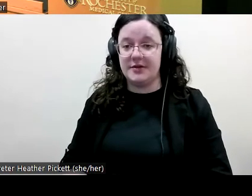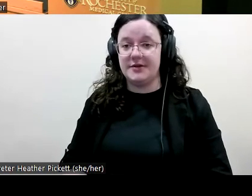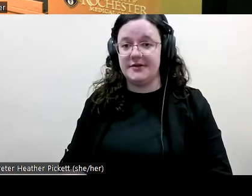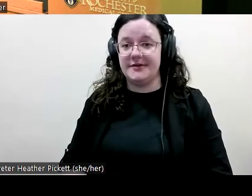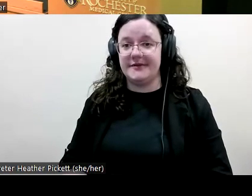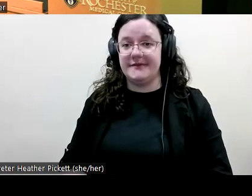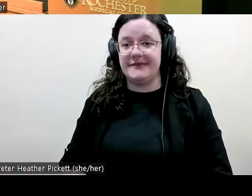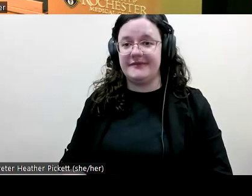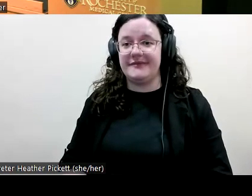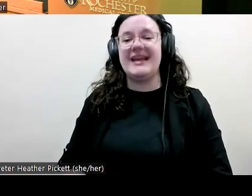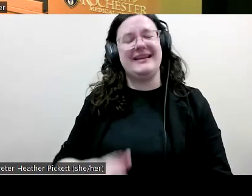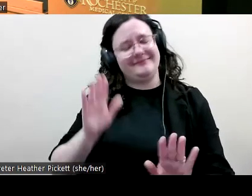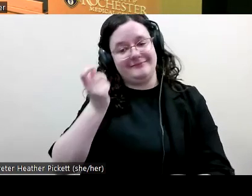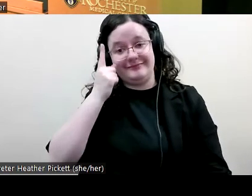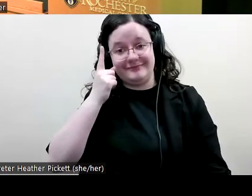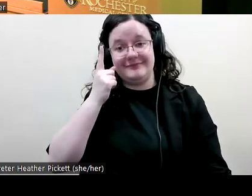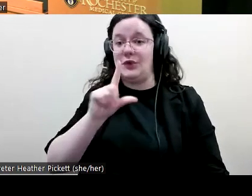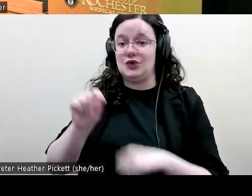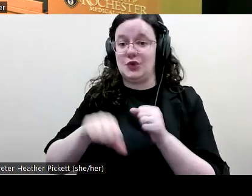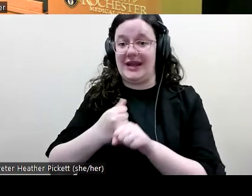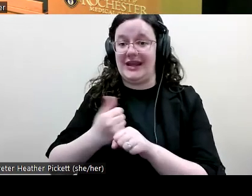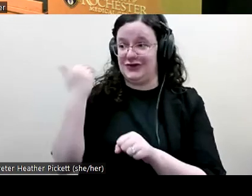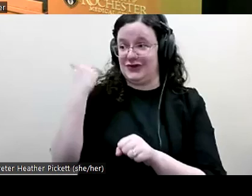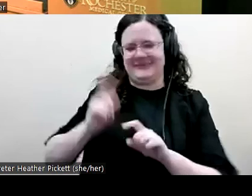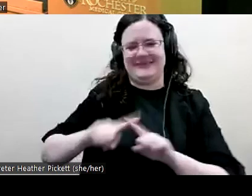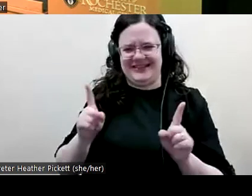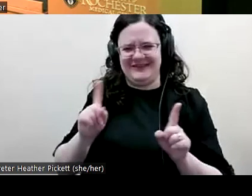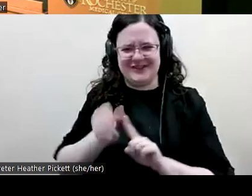have to think about 20 years ago right but I don't know about you but if someone asked me what my